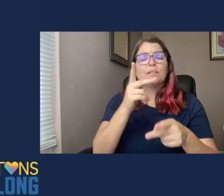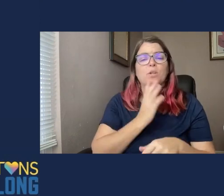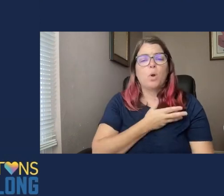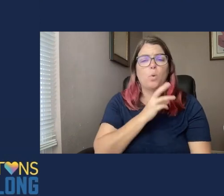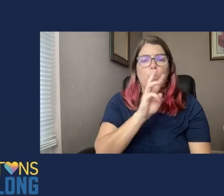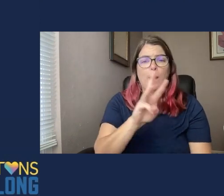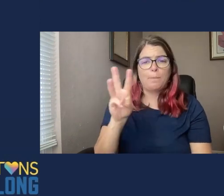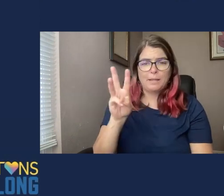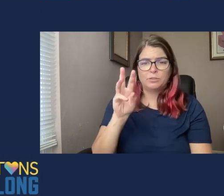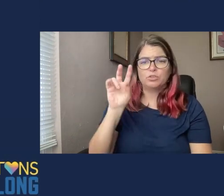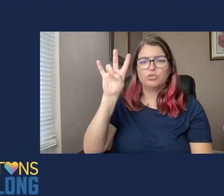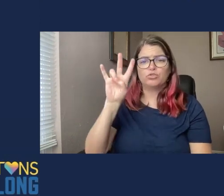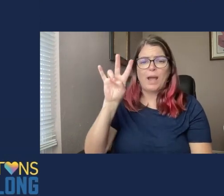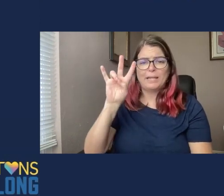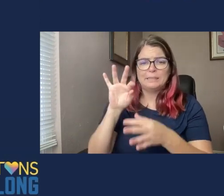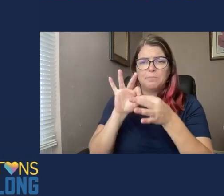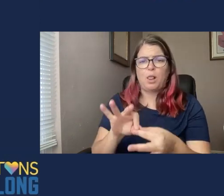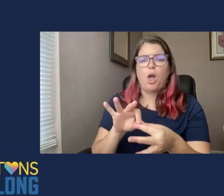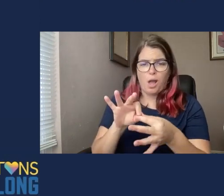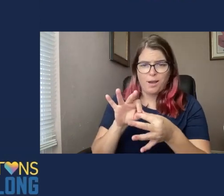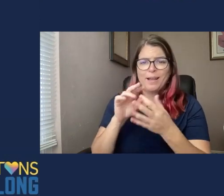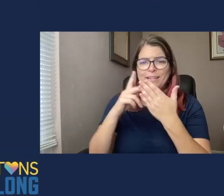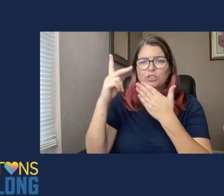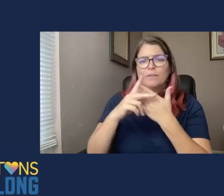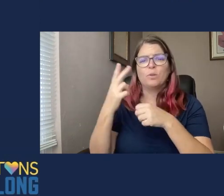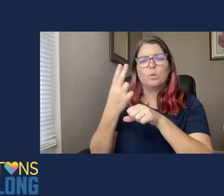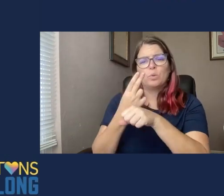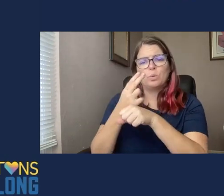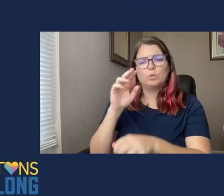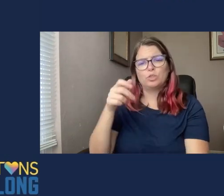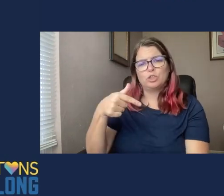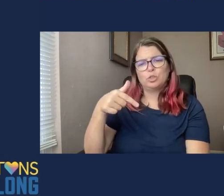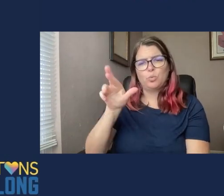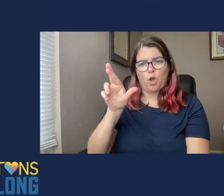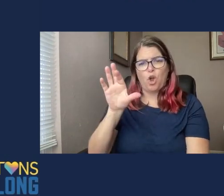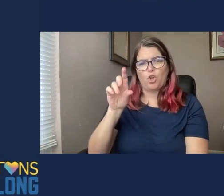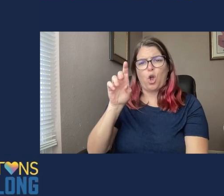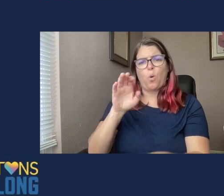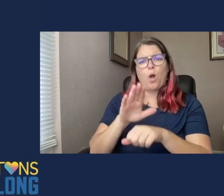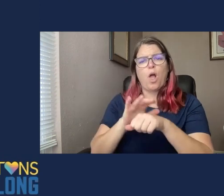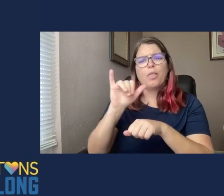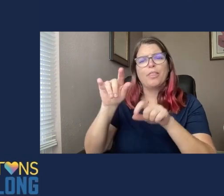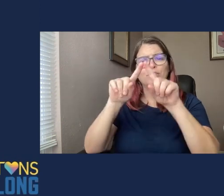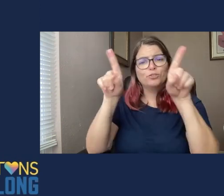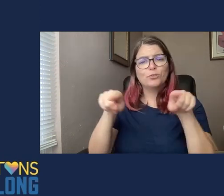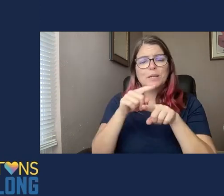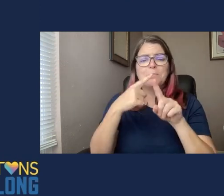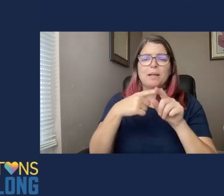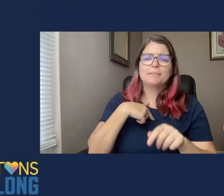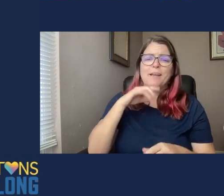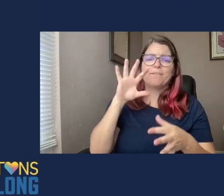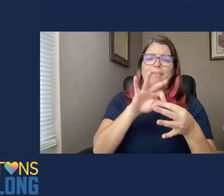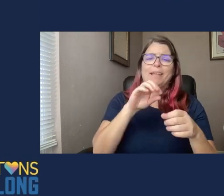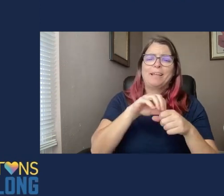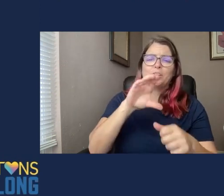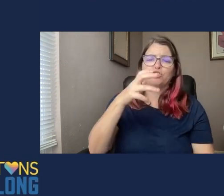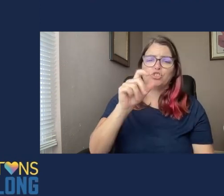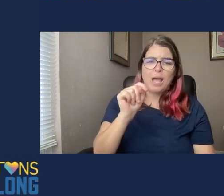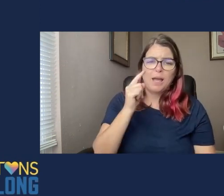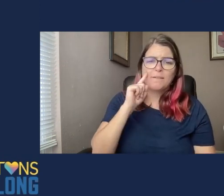should include things like workshops, seminars, discussions, where participants learn about each other's